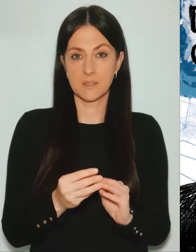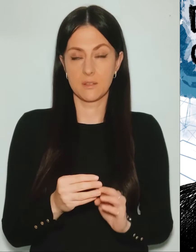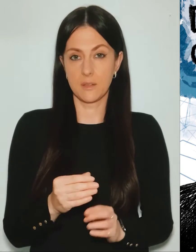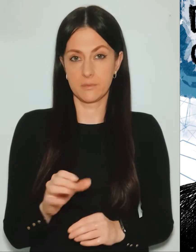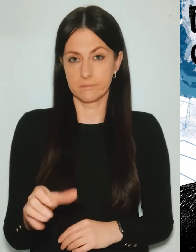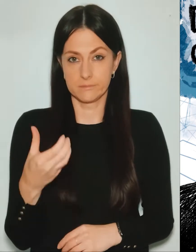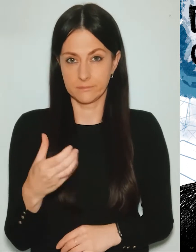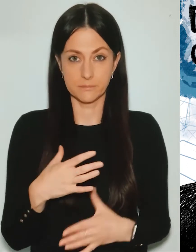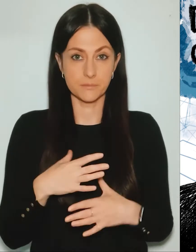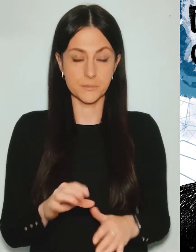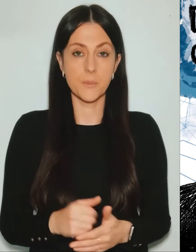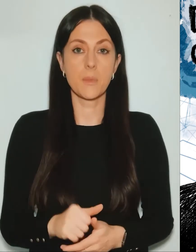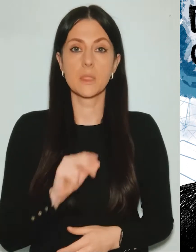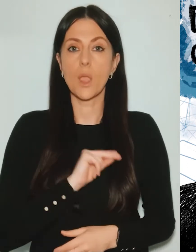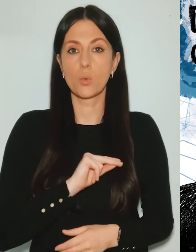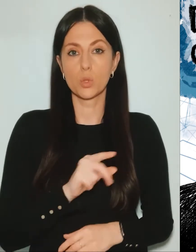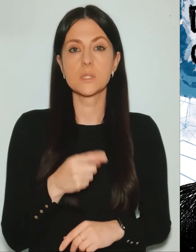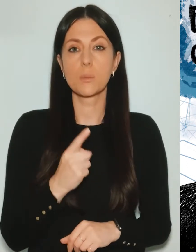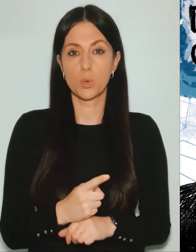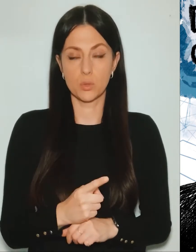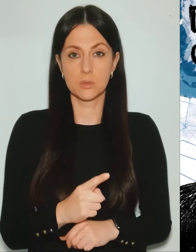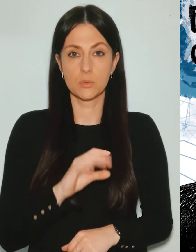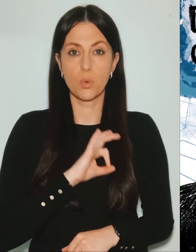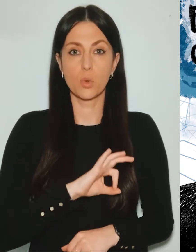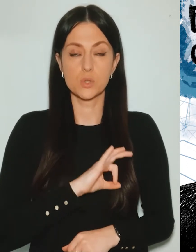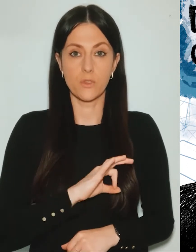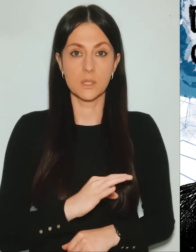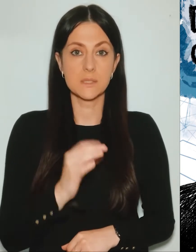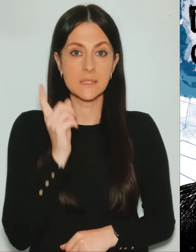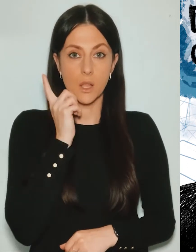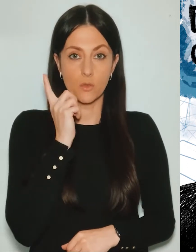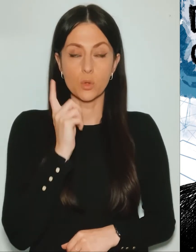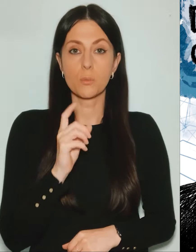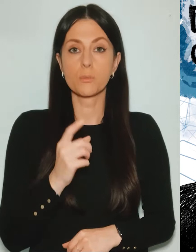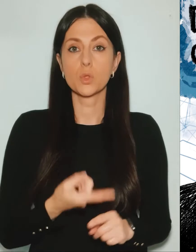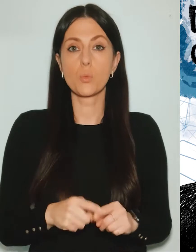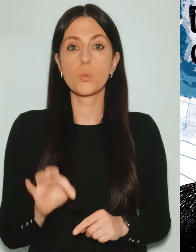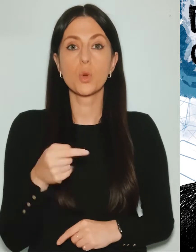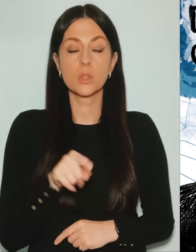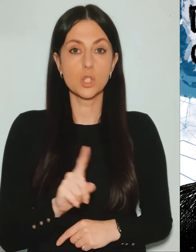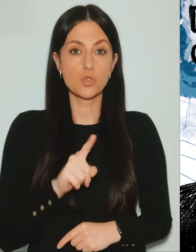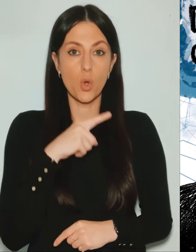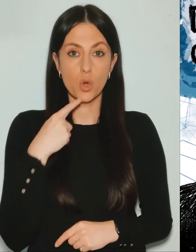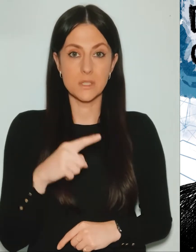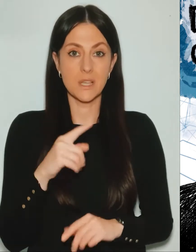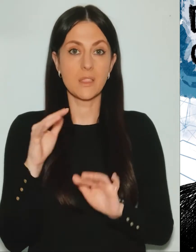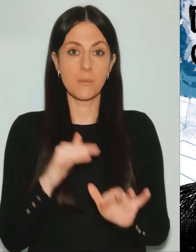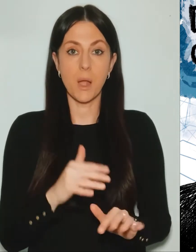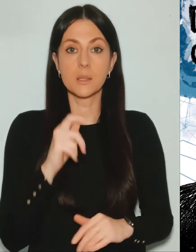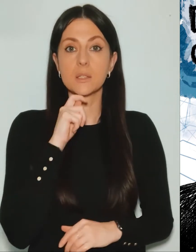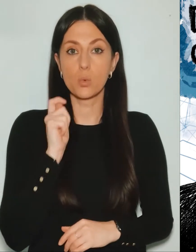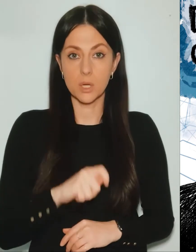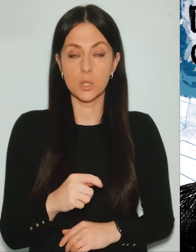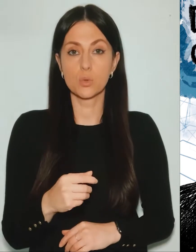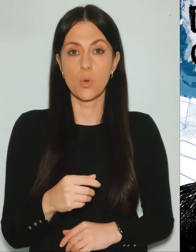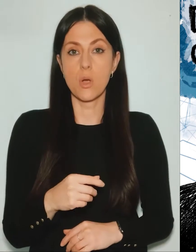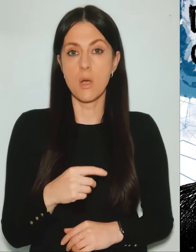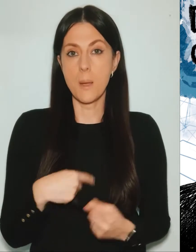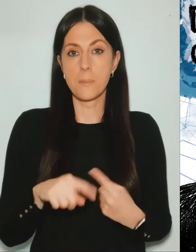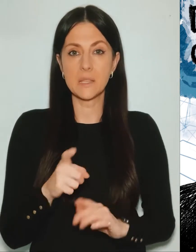It is forbidden to use a phone at work. Therefore, we discovered that Russia attacked Ukraine around 10 a.m.